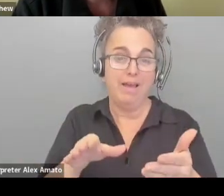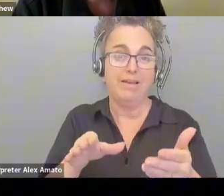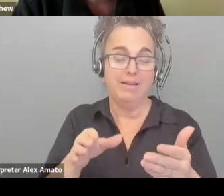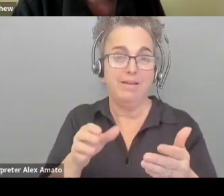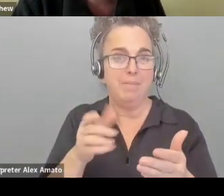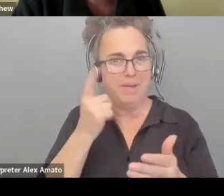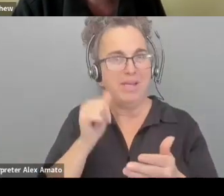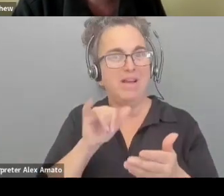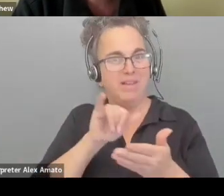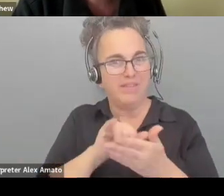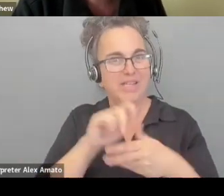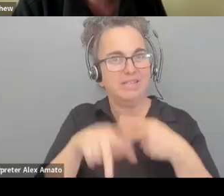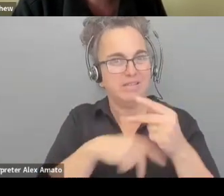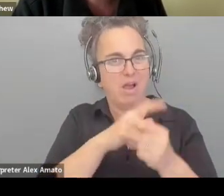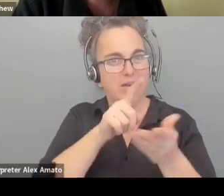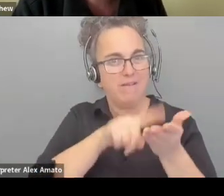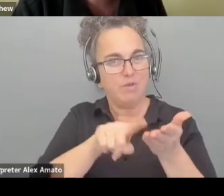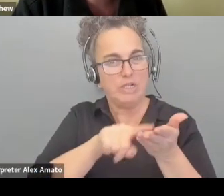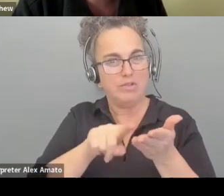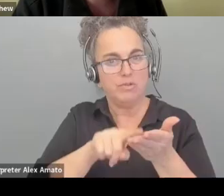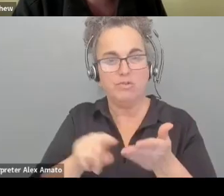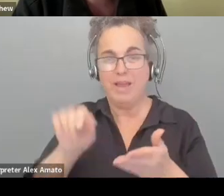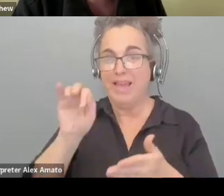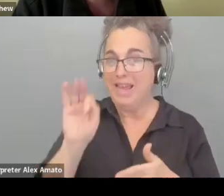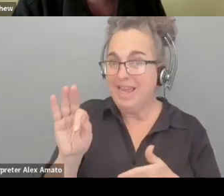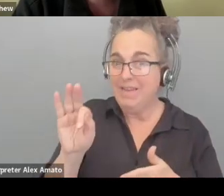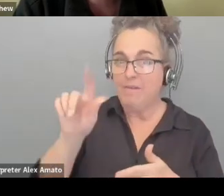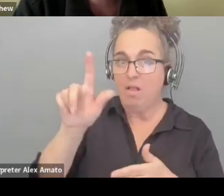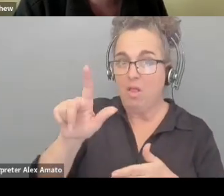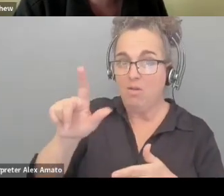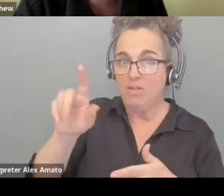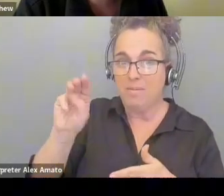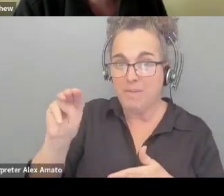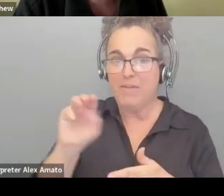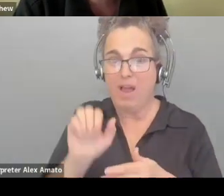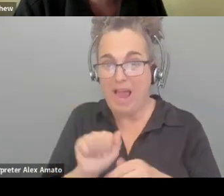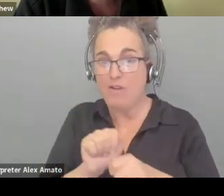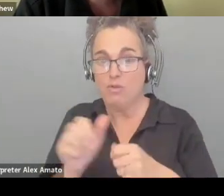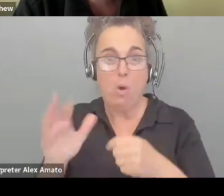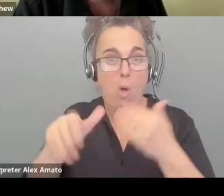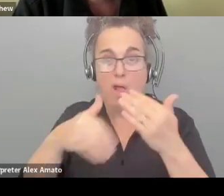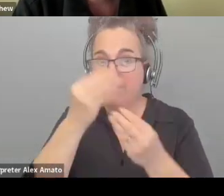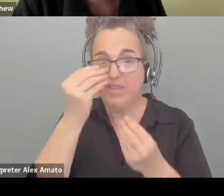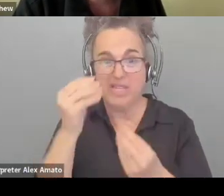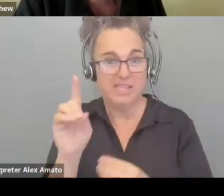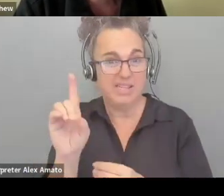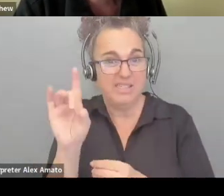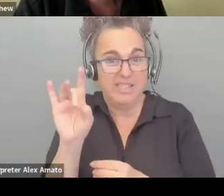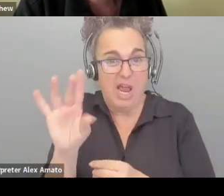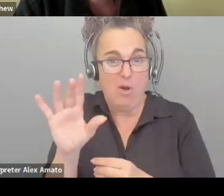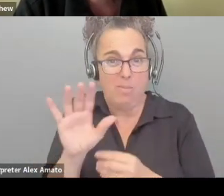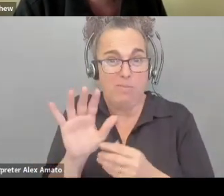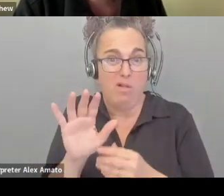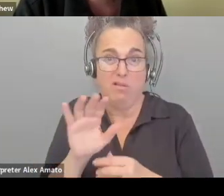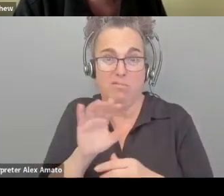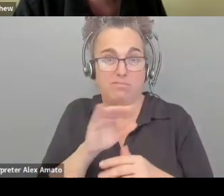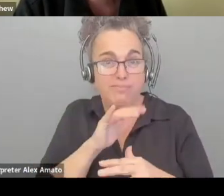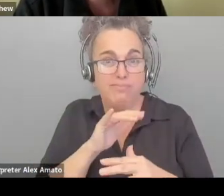Because if large language models have scraped all of this terrible data and then someone wants to get therapy